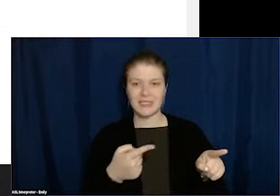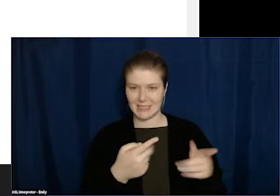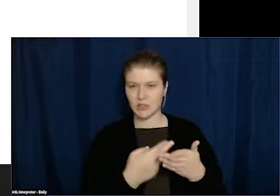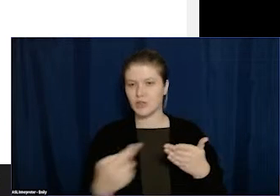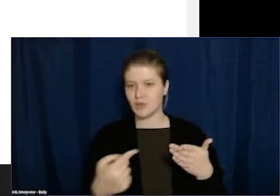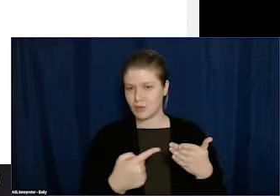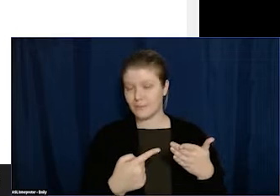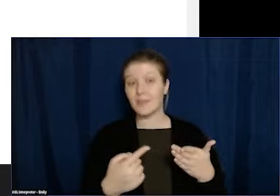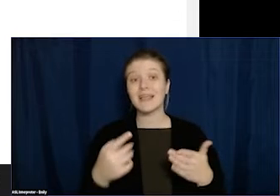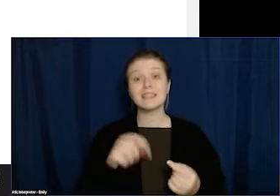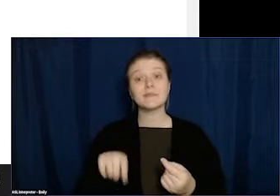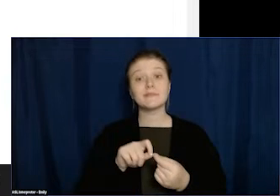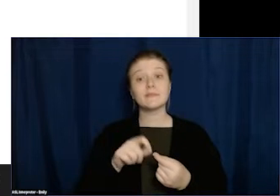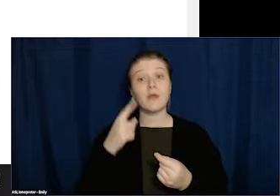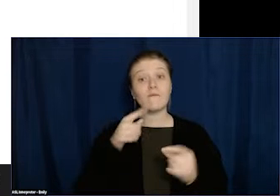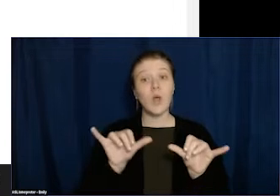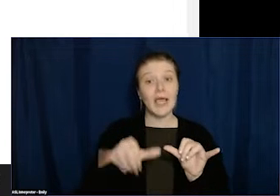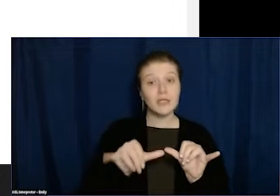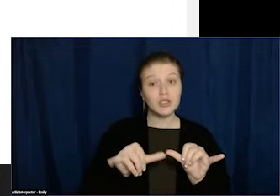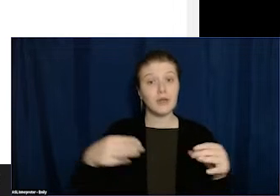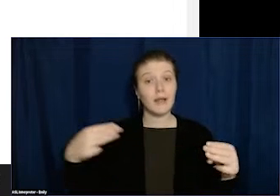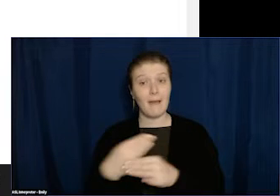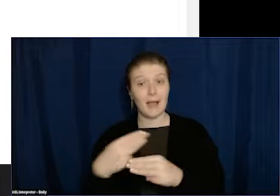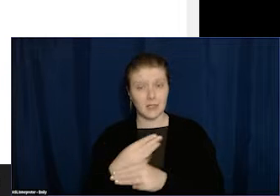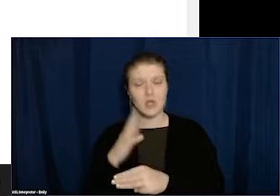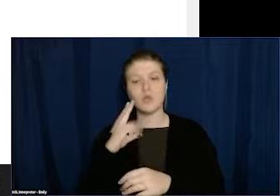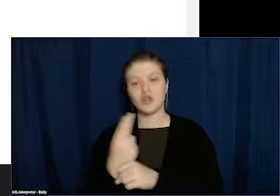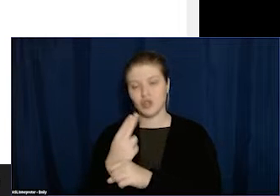Those are the type of people who are more likely to use LaTeX